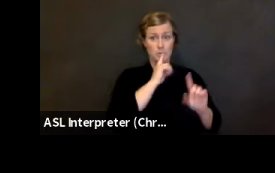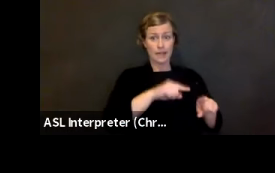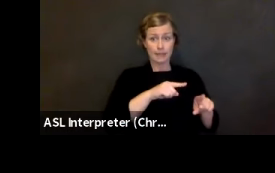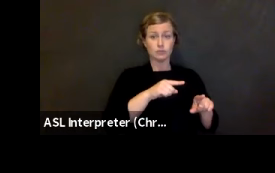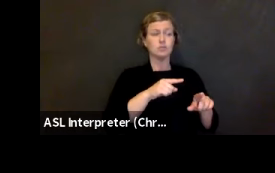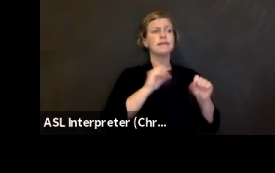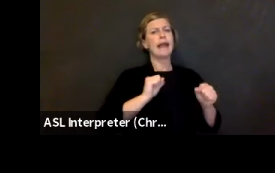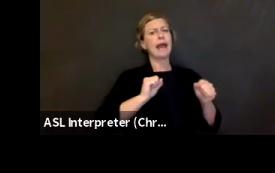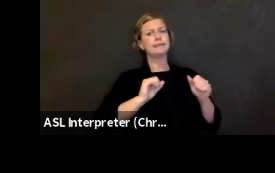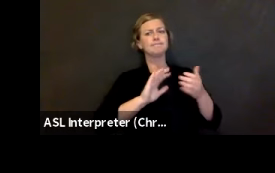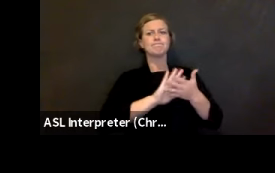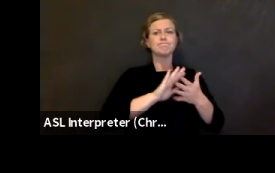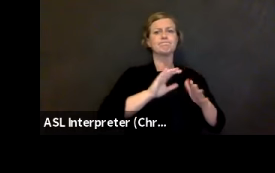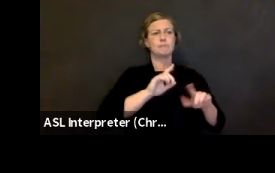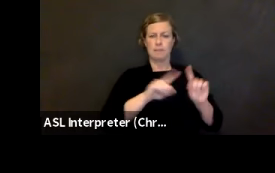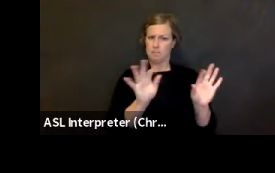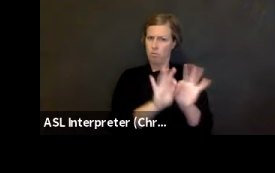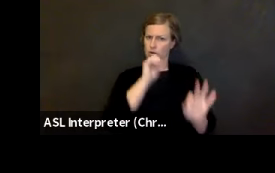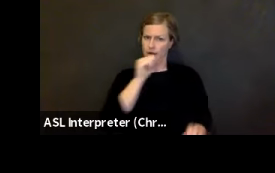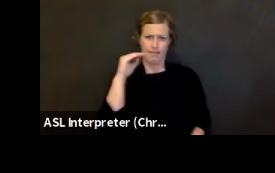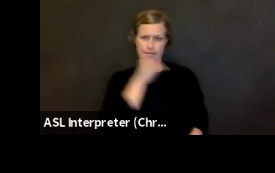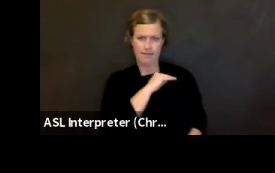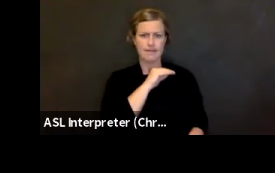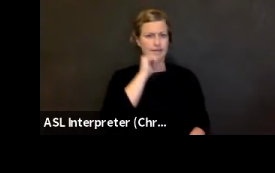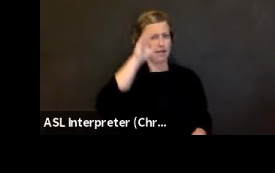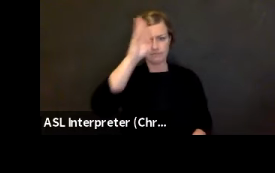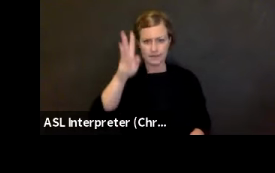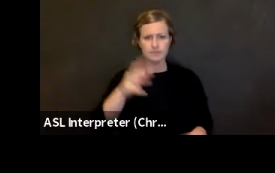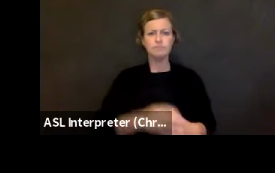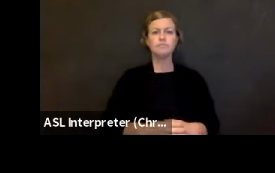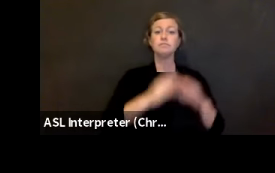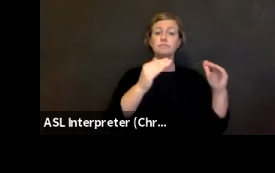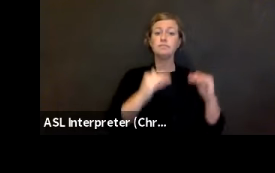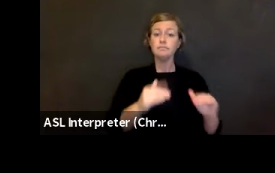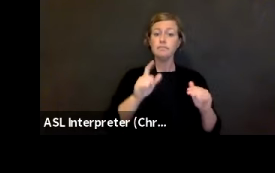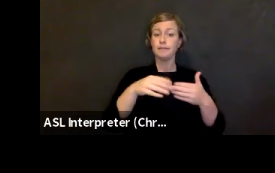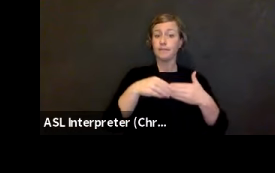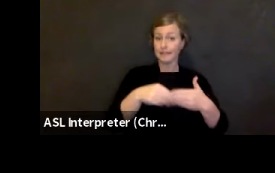tips, be honest and diplomatic. If you don't know the answer, it's okay to